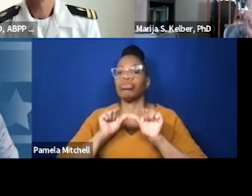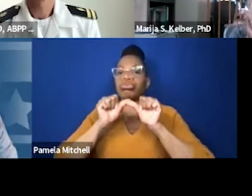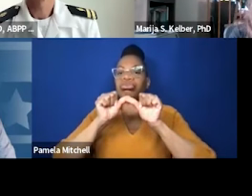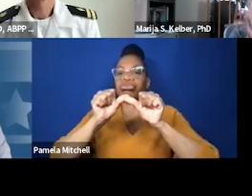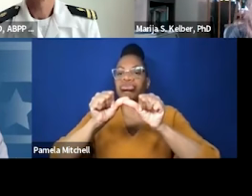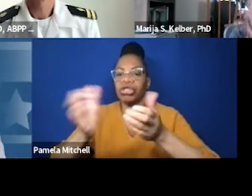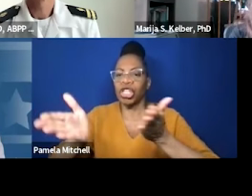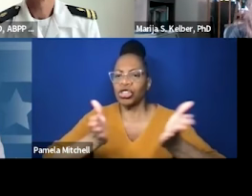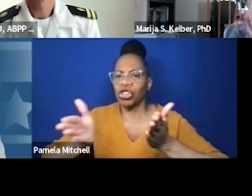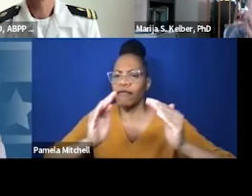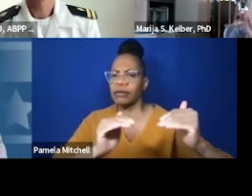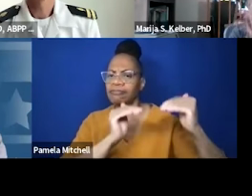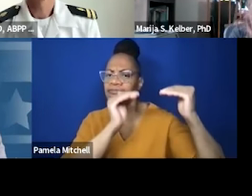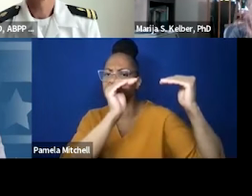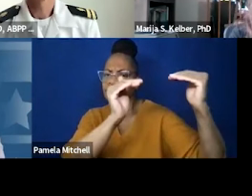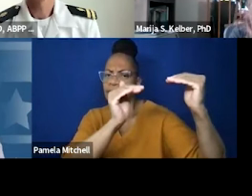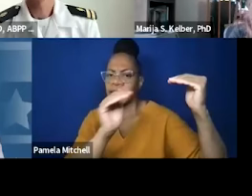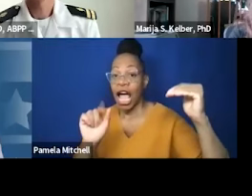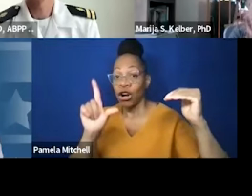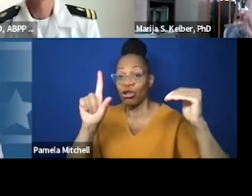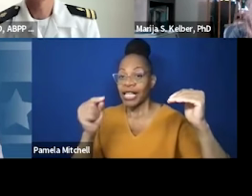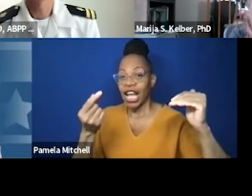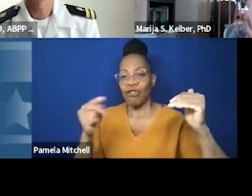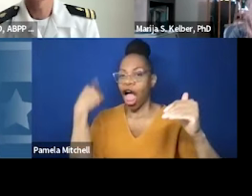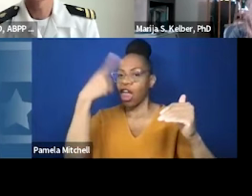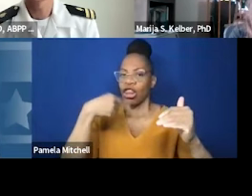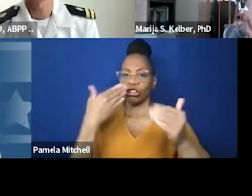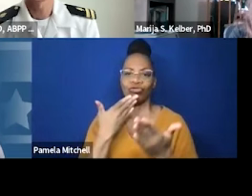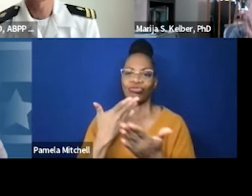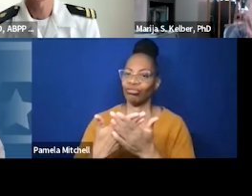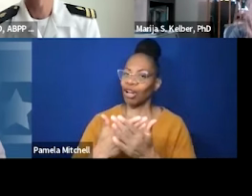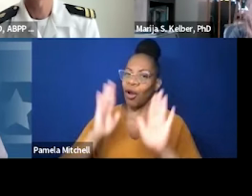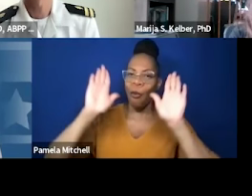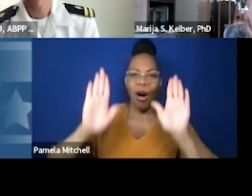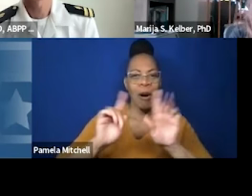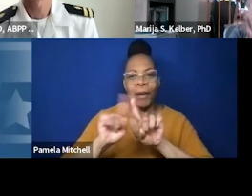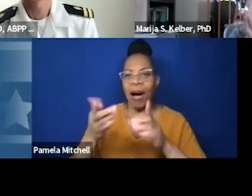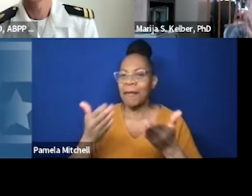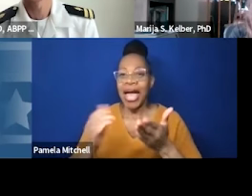As good as Lieutenant Grant looks in his uniform, he is probably not gonna continue to wear that after he leaves the military,